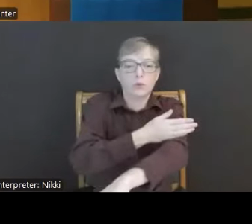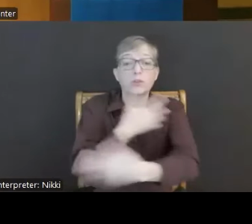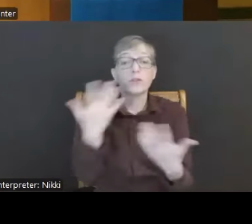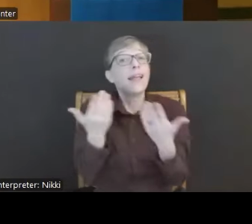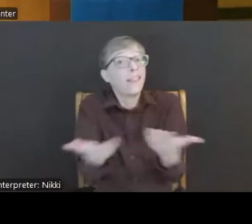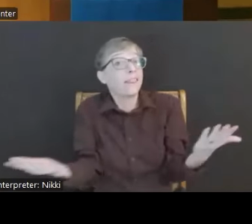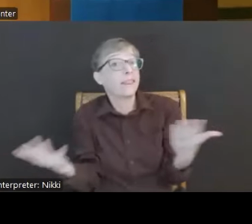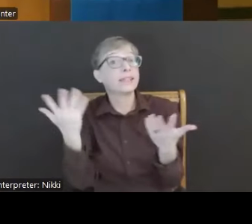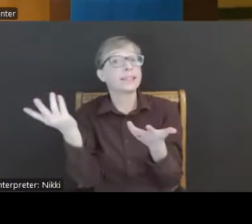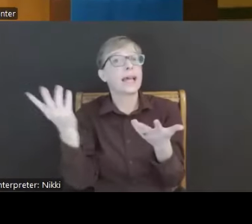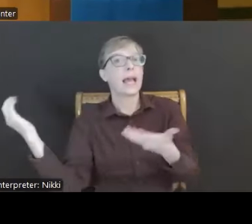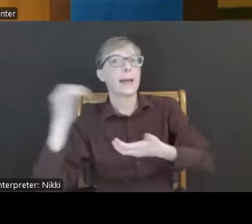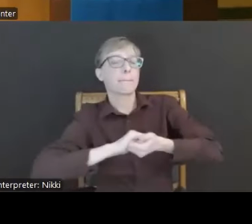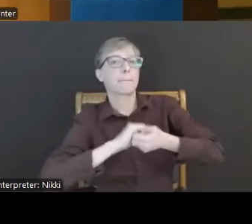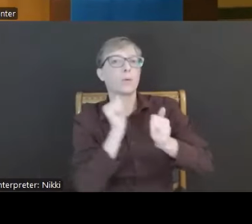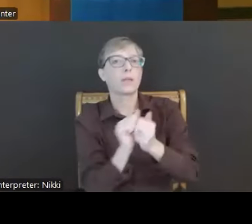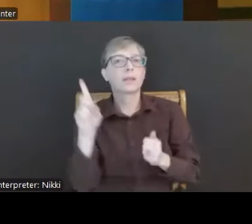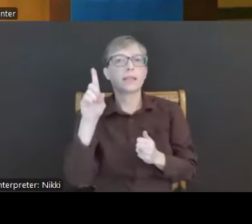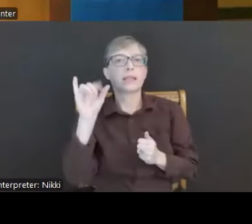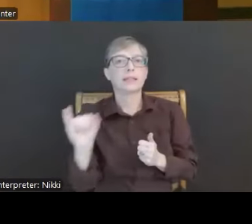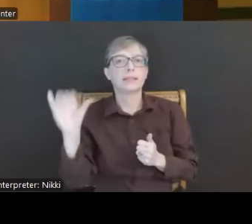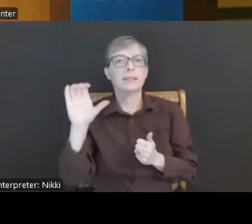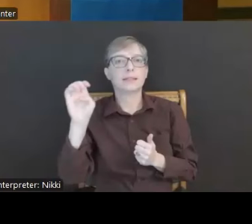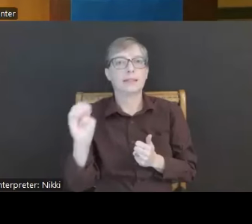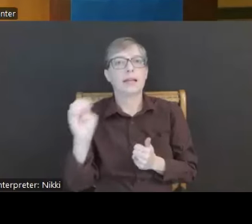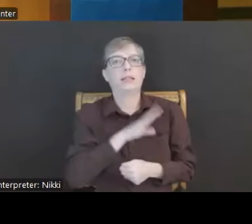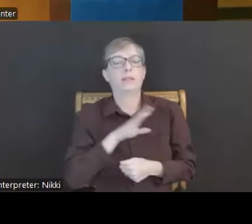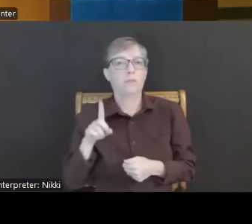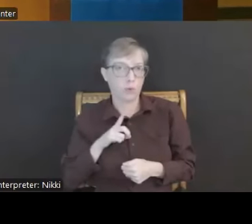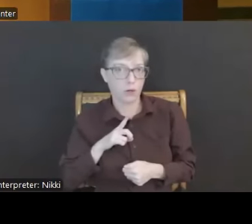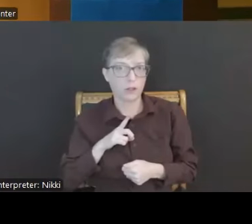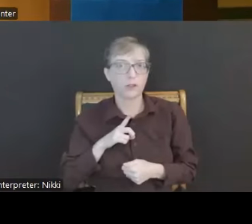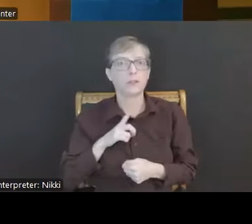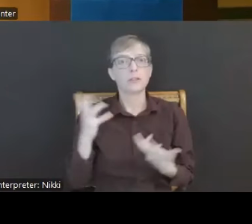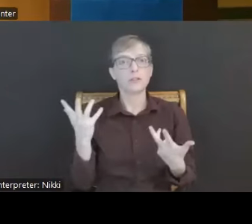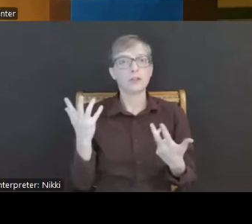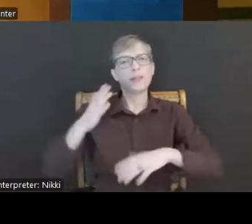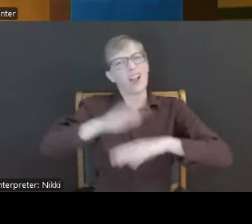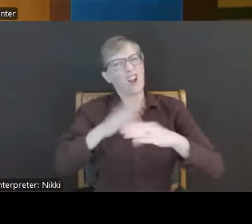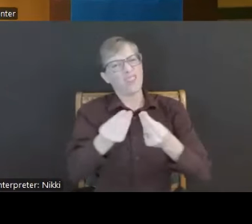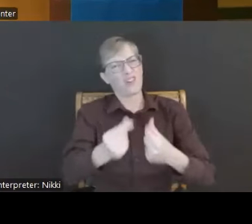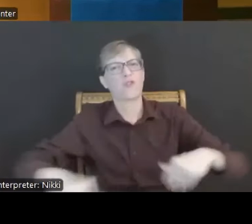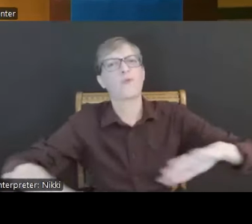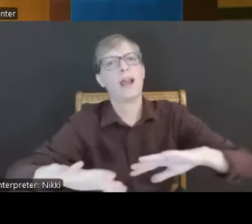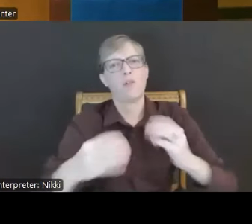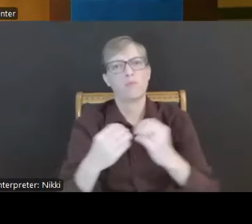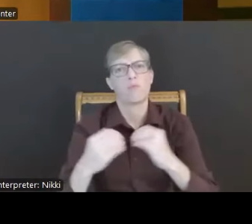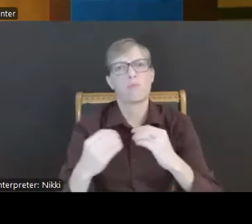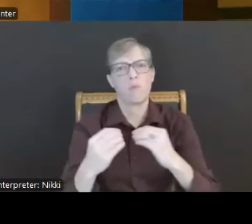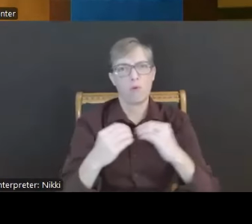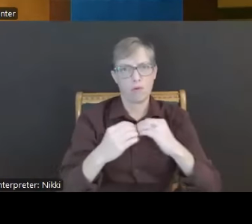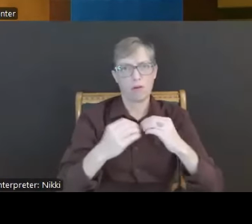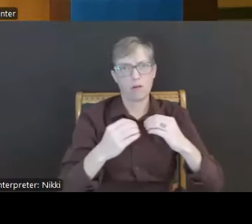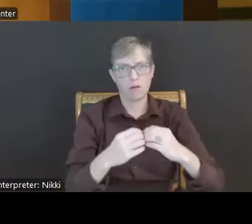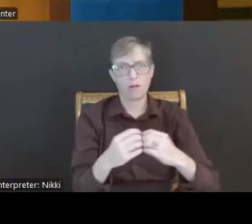make it more at the ground level if you will as a kind of a Grassroots undertaking um and so uh